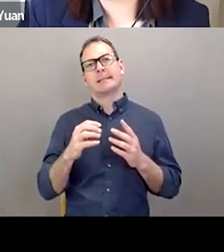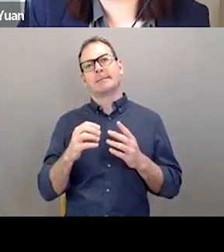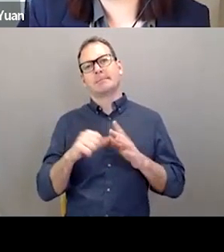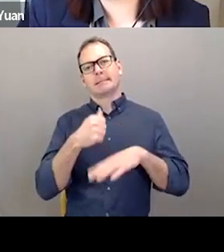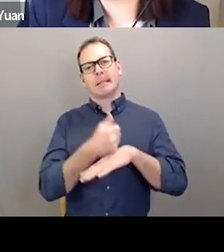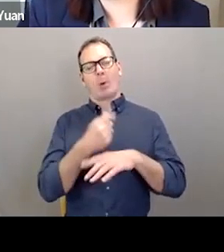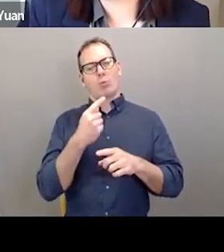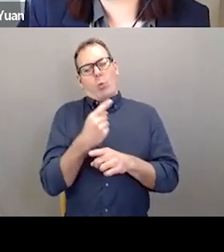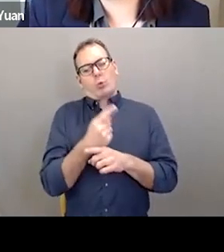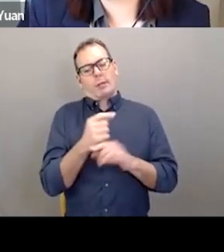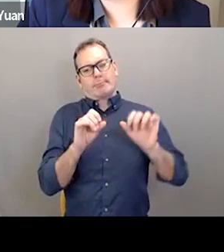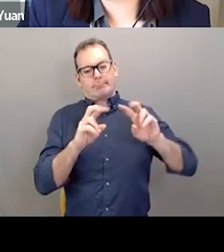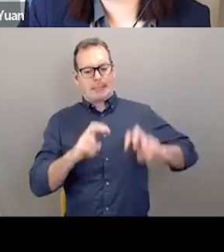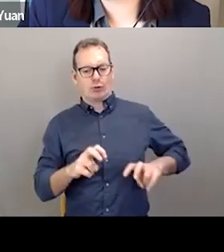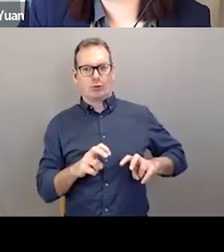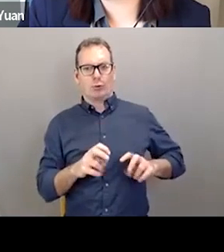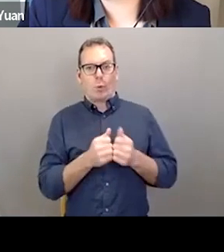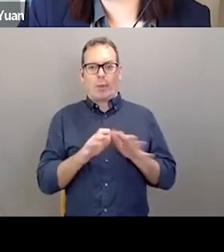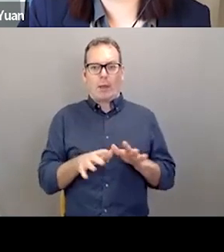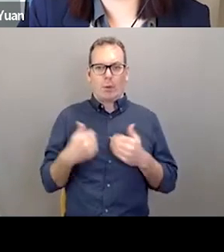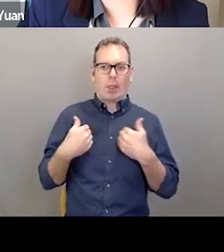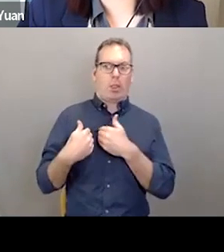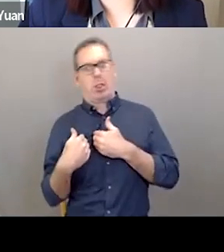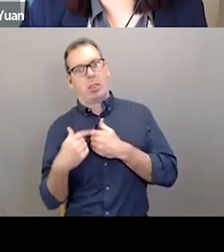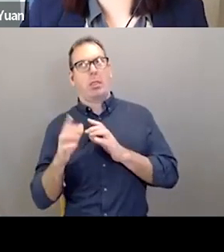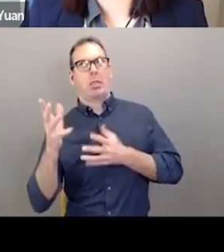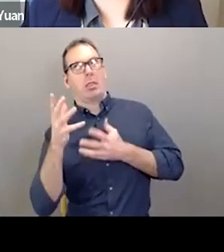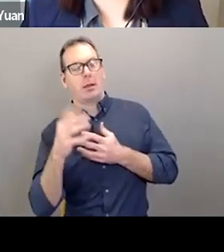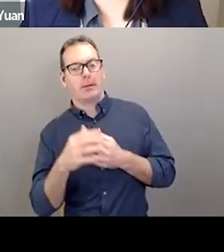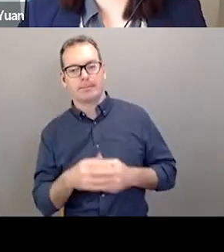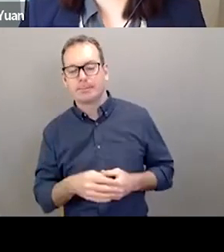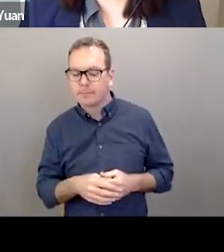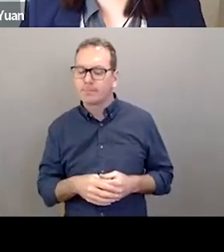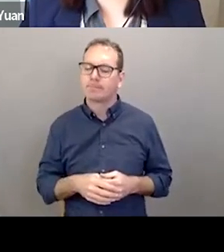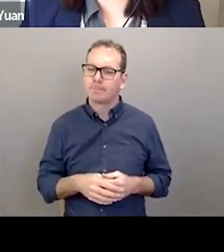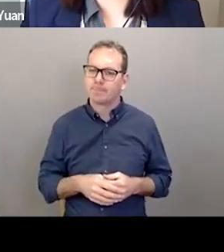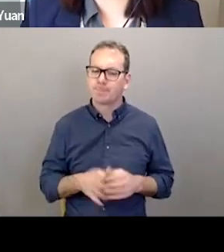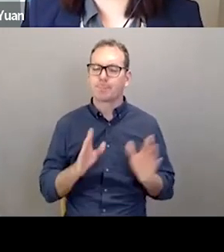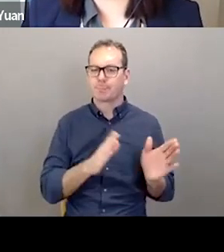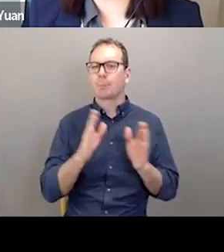but I think also one of the questions too is not just how do we support people to manage